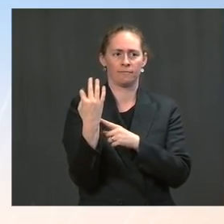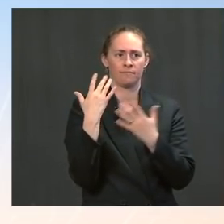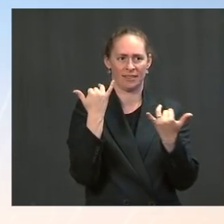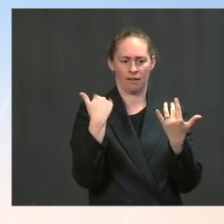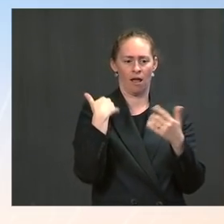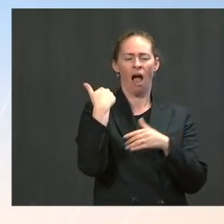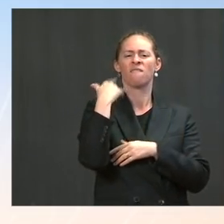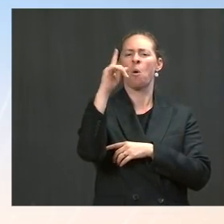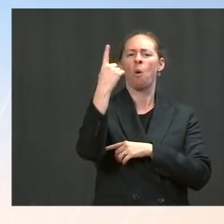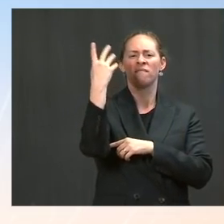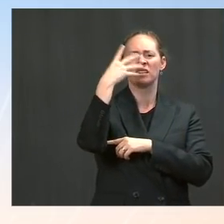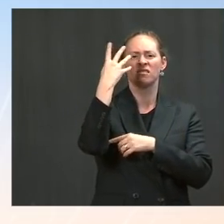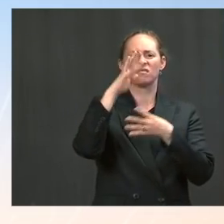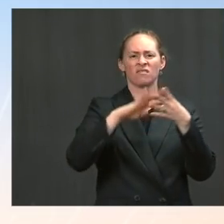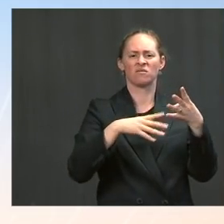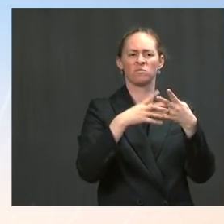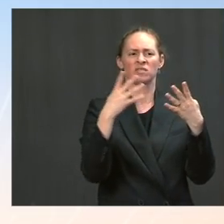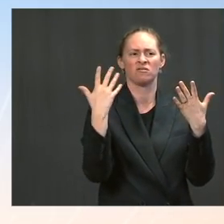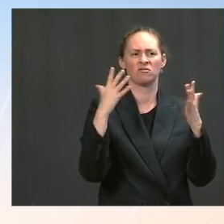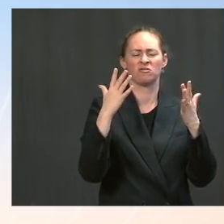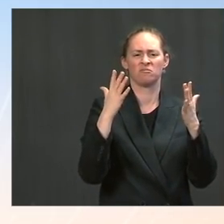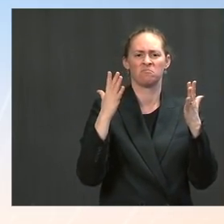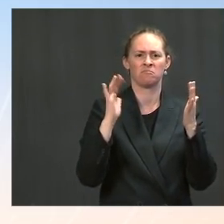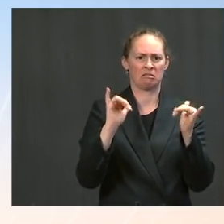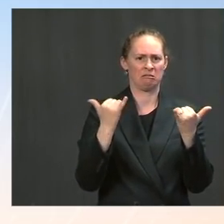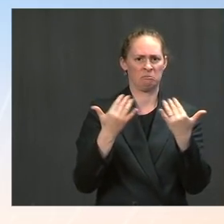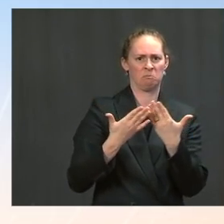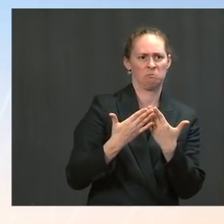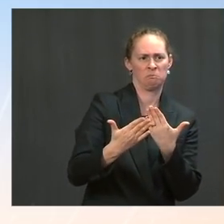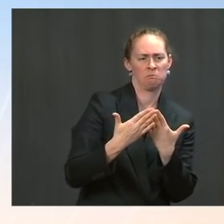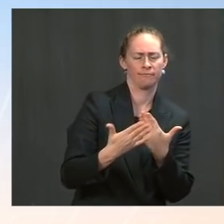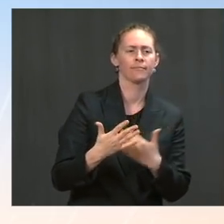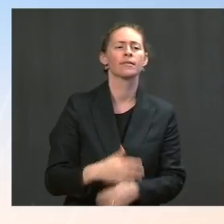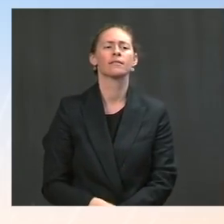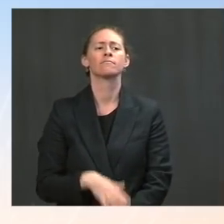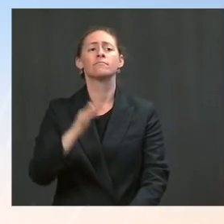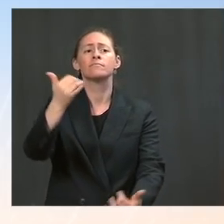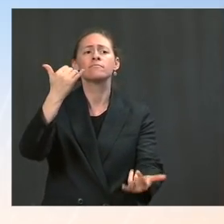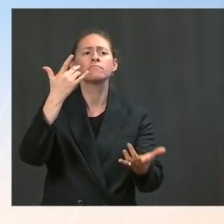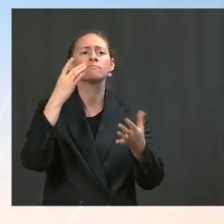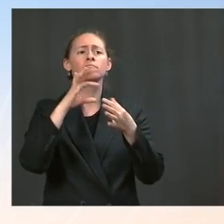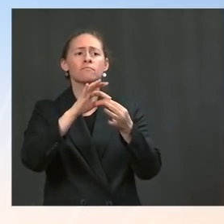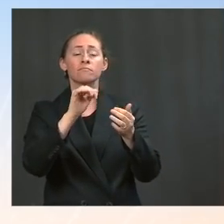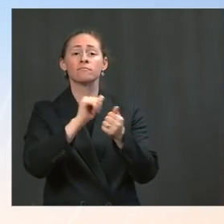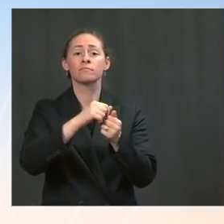that I can provide to all of you. As it relates to the women who are in this room, let's see; maybe they'll go to the stakeout